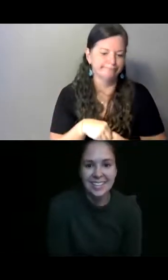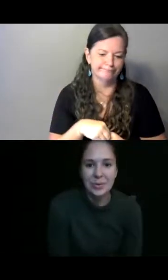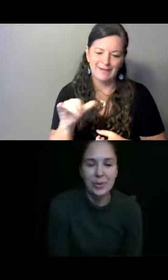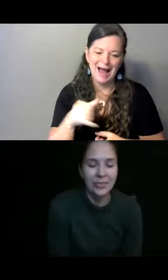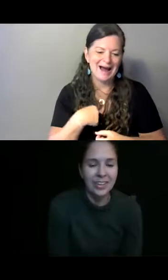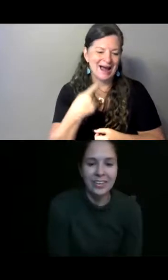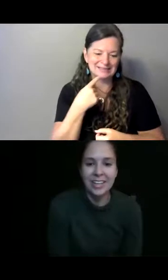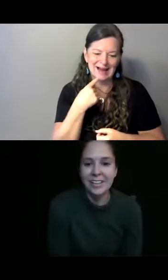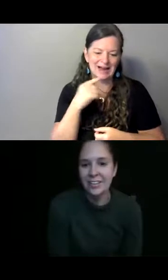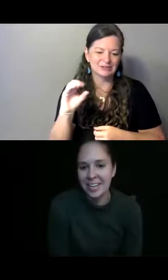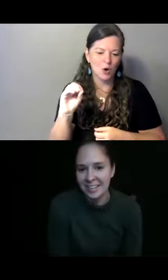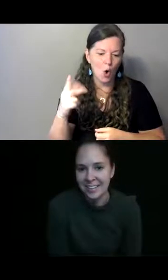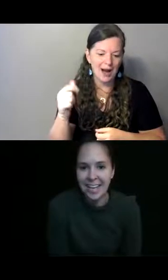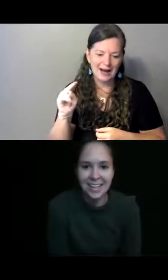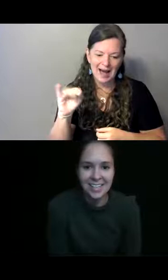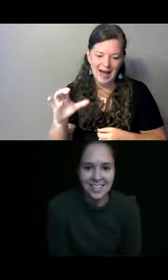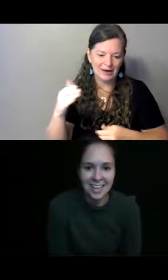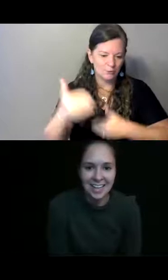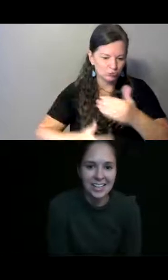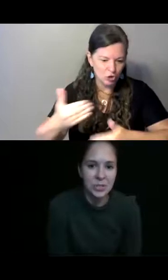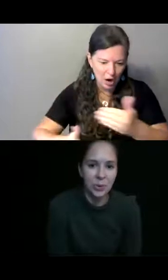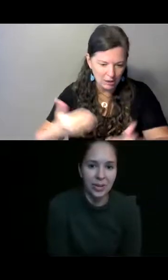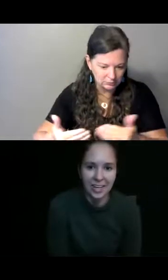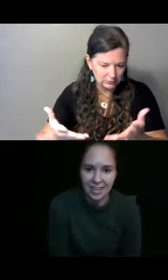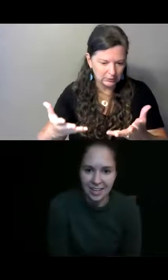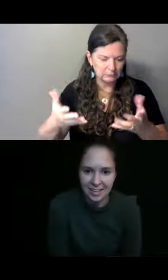it will feel in green. But like I said, it's organic.